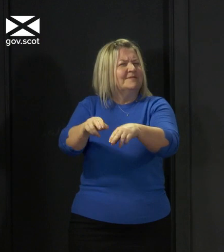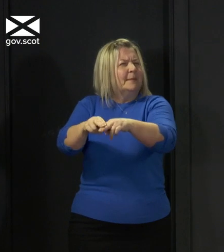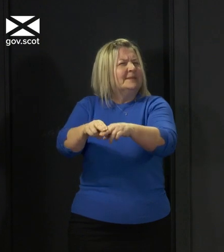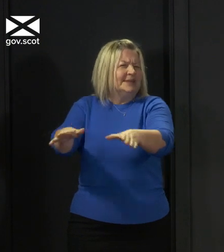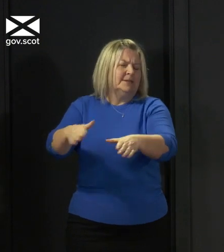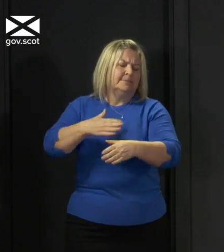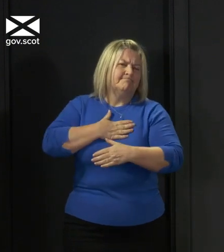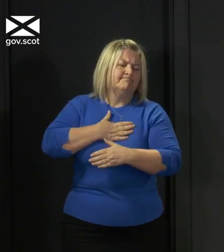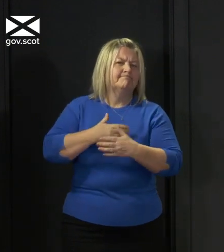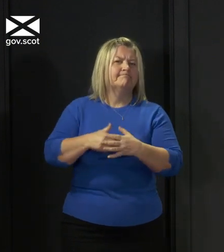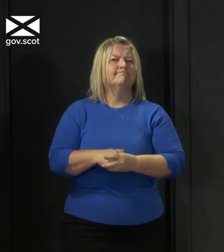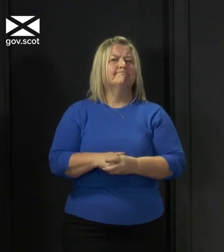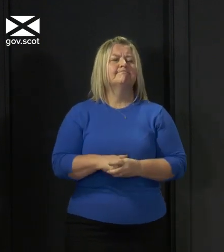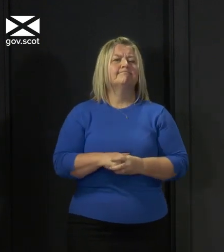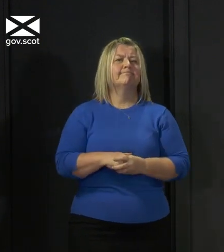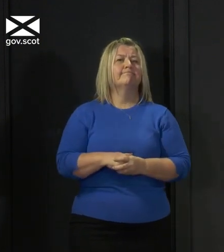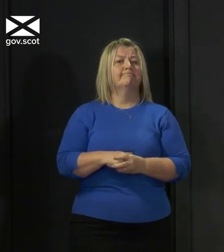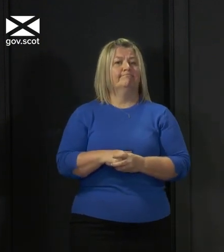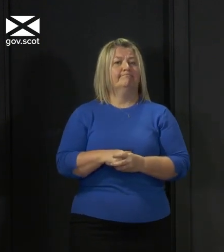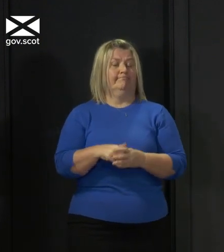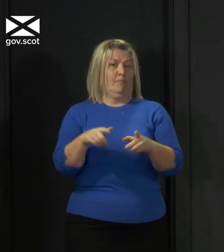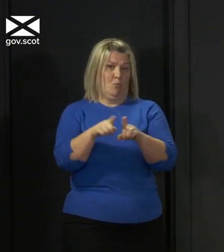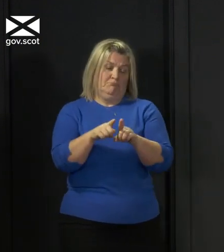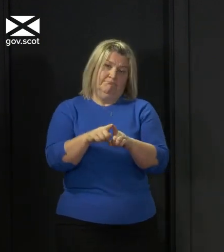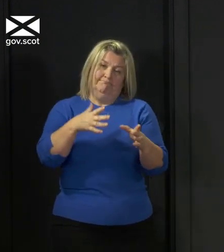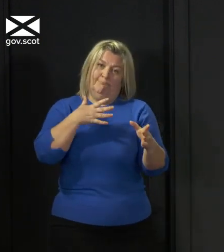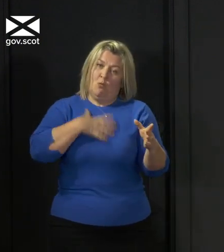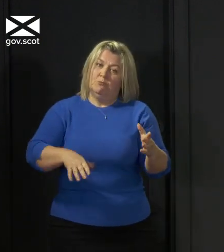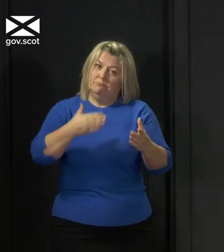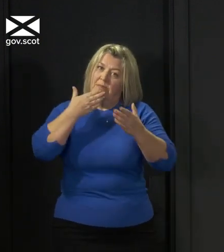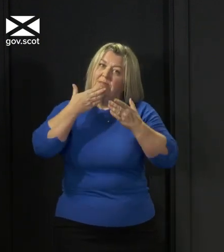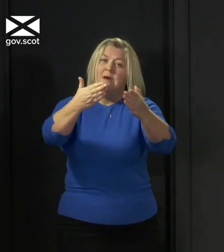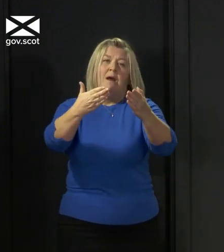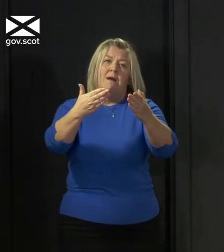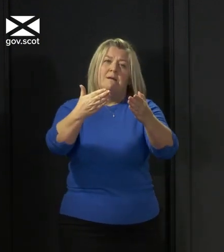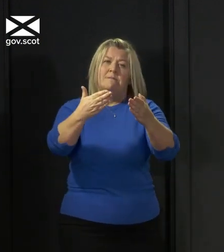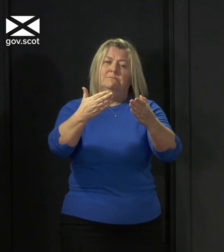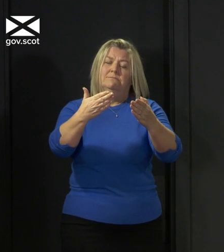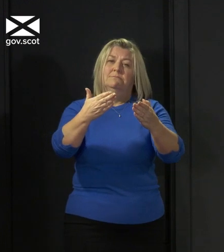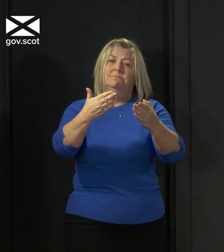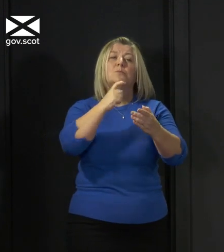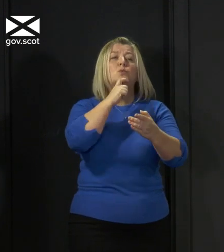also want to express our thanks as I always do to all of our health and care